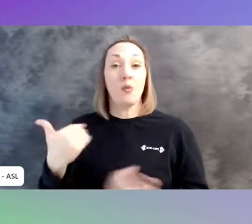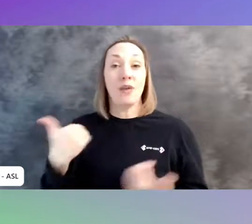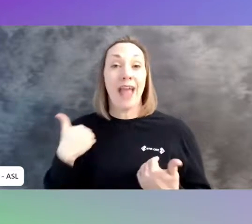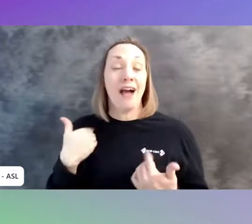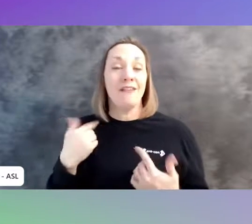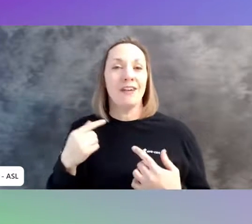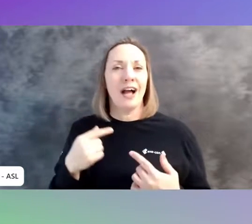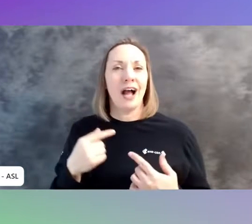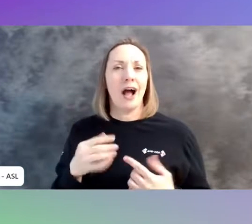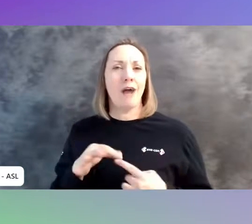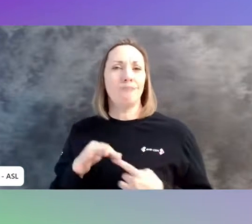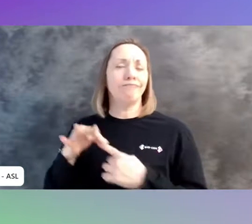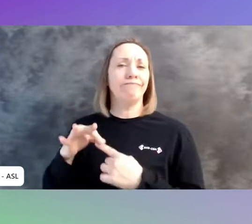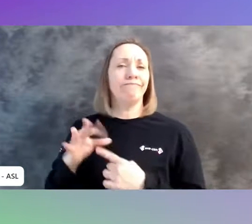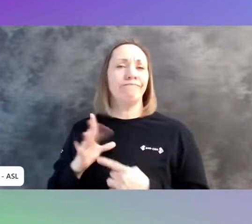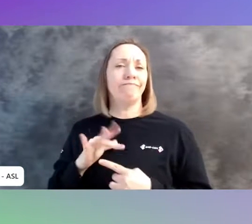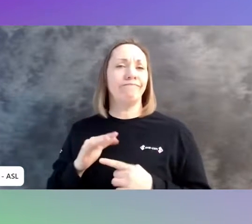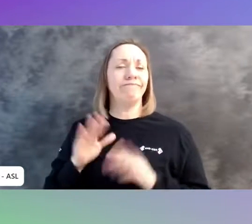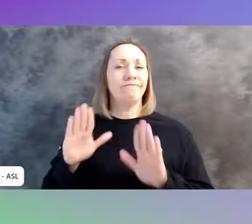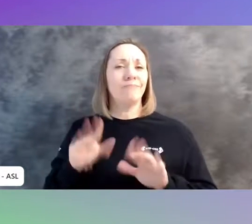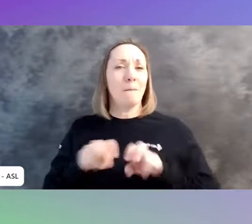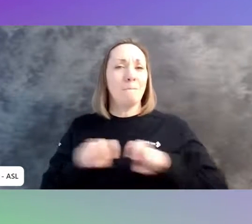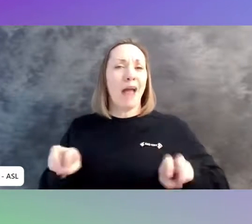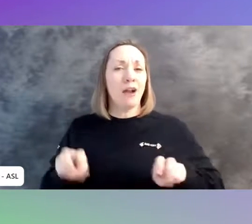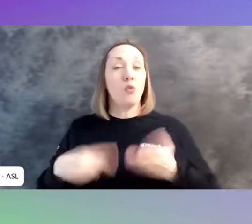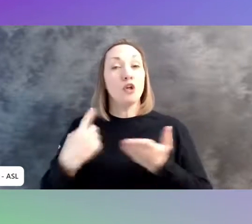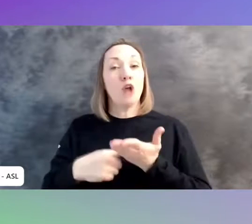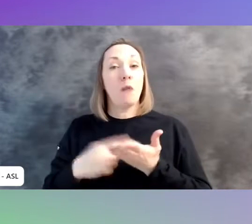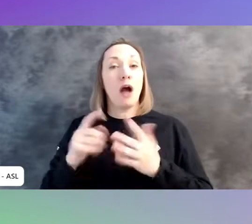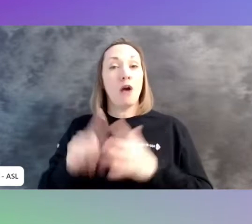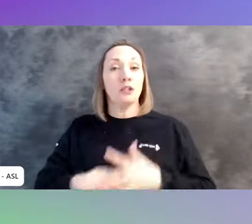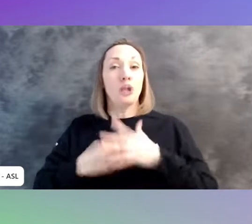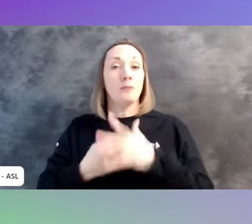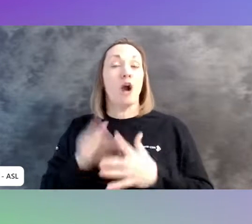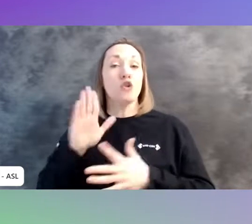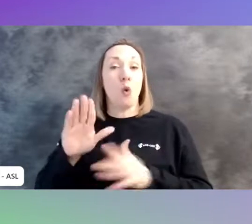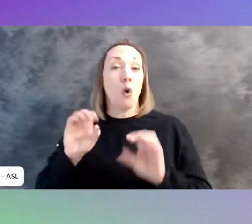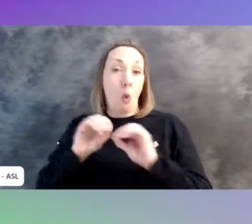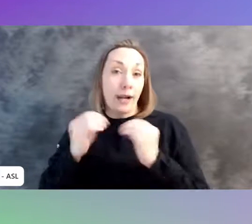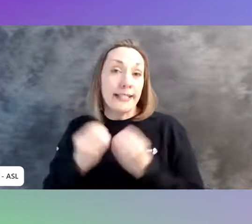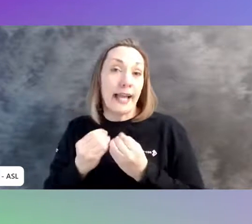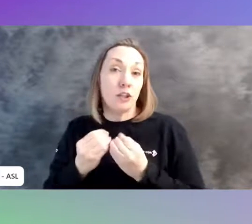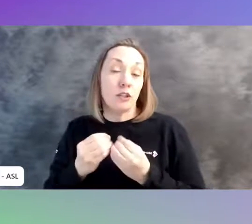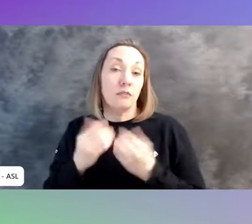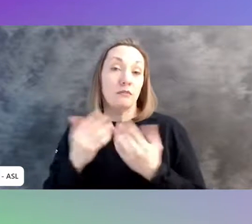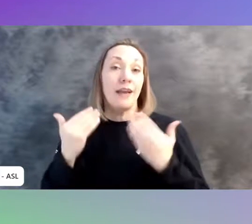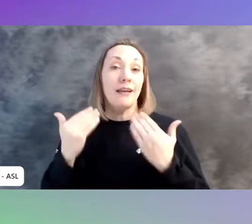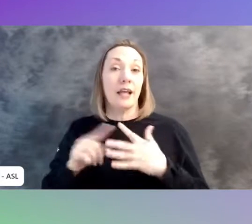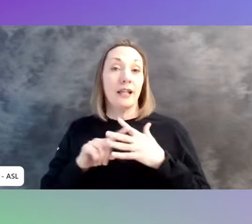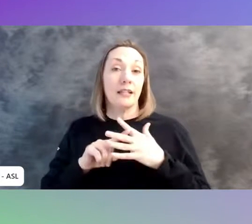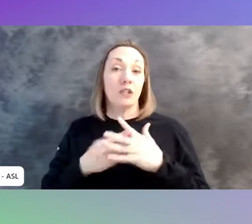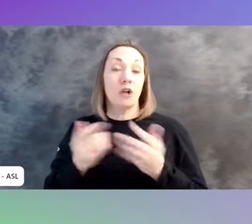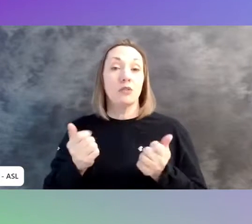yesterday's content. I have a treat for you this morning where we have a distinguished panel that we're going about